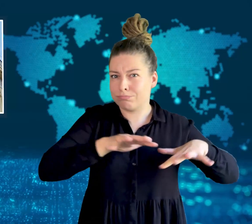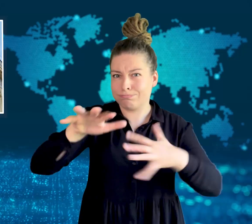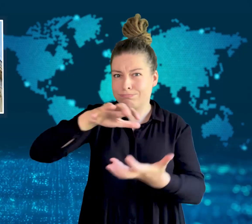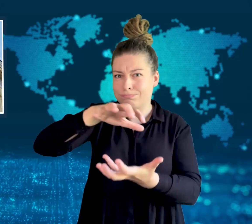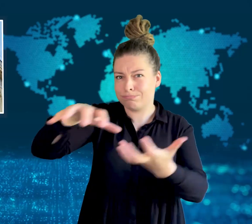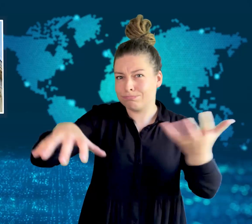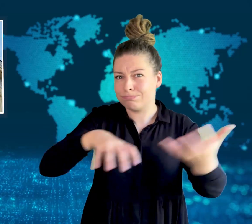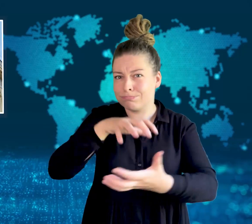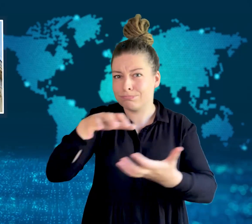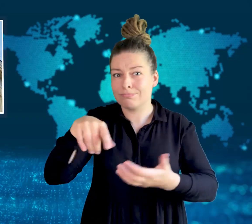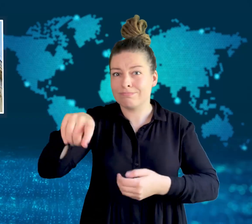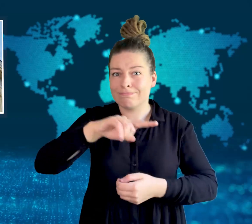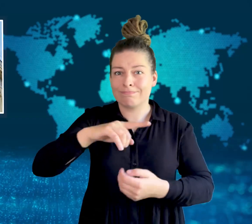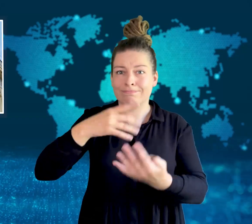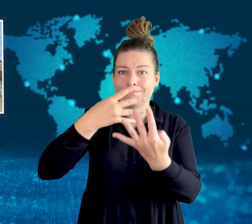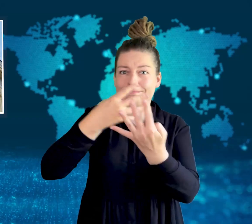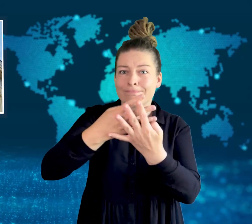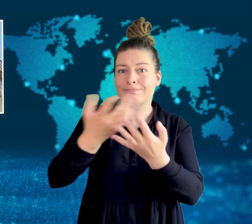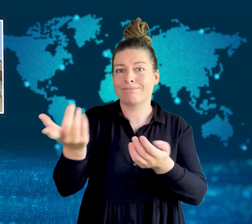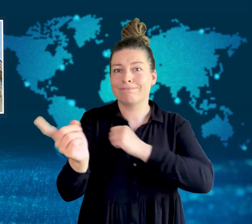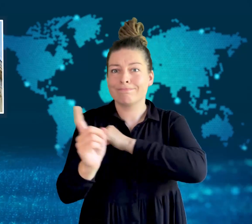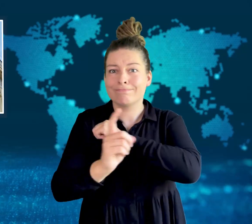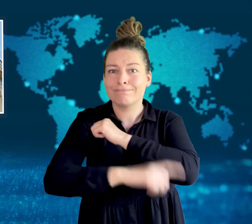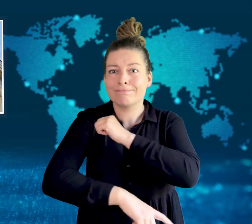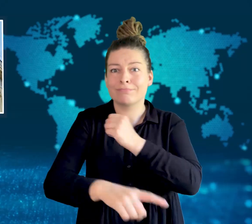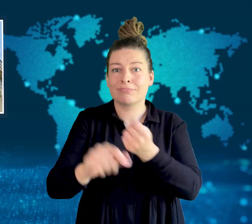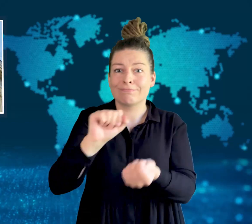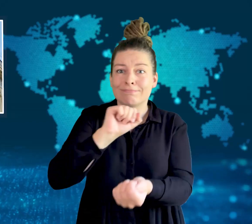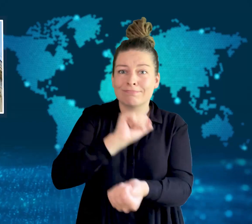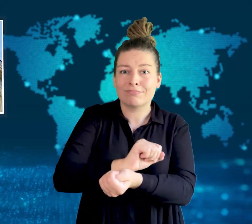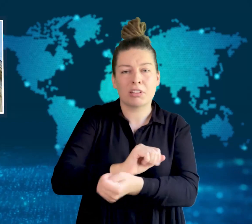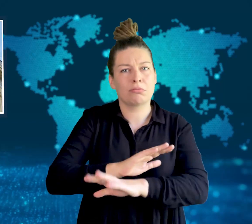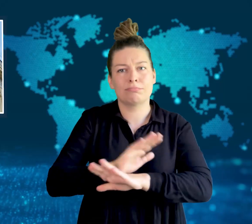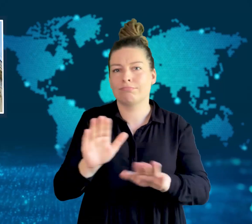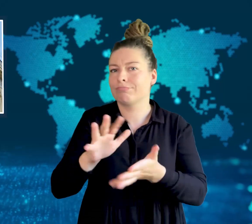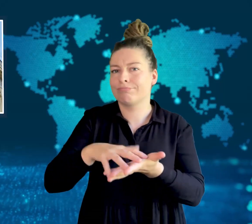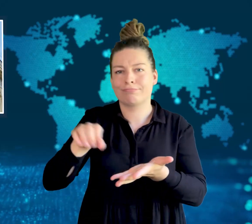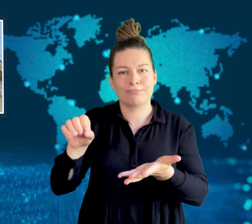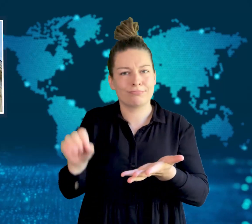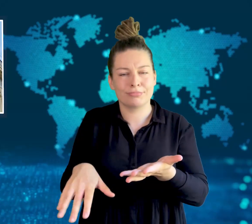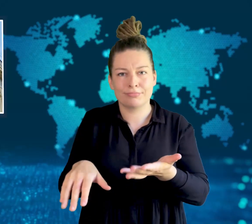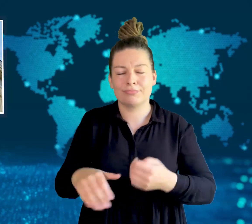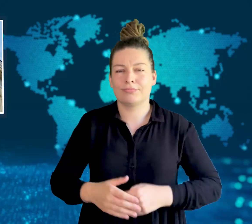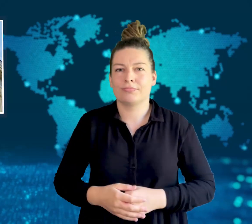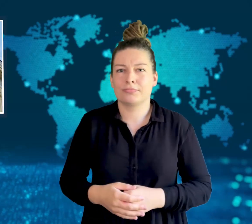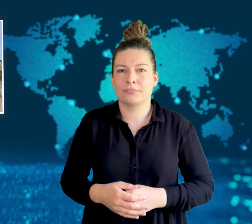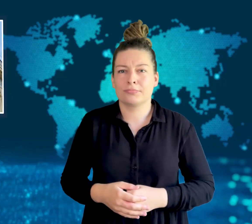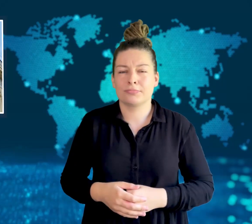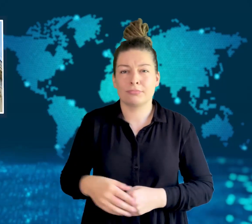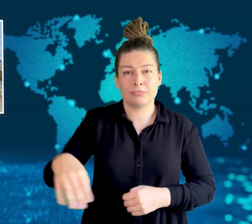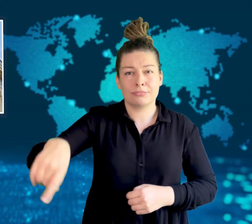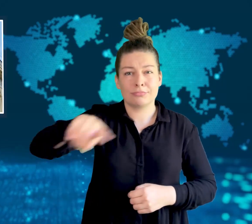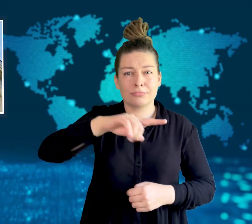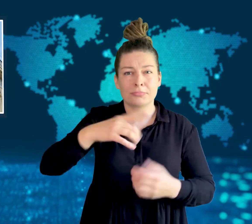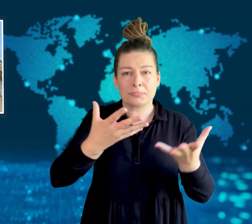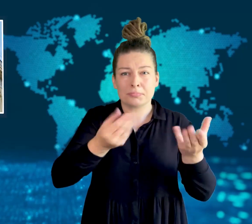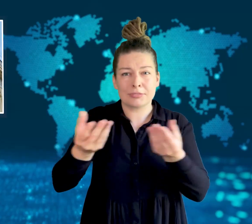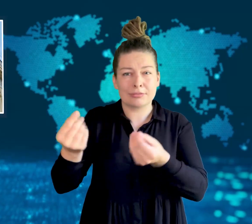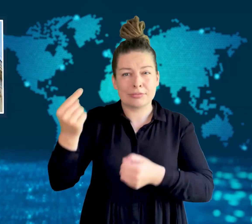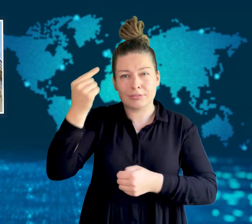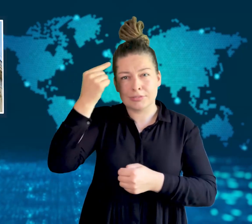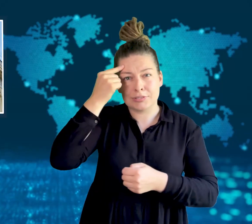The criminal case against him and his soldiers was dropped.